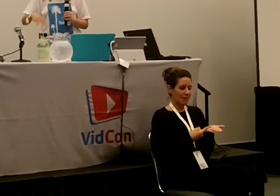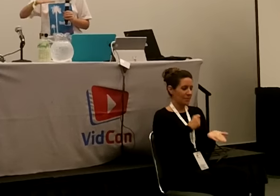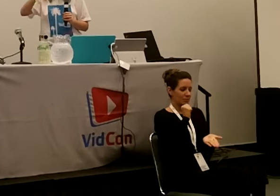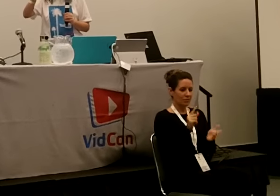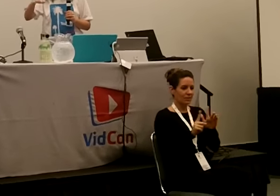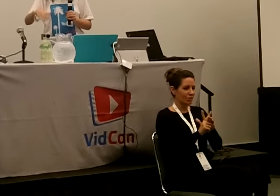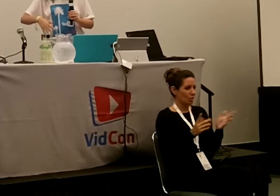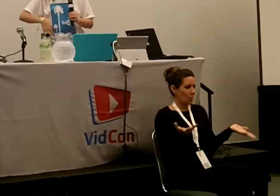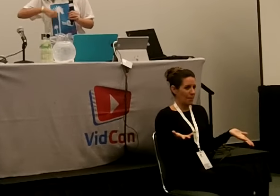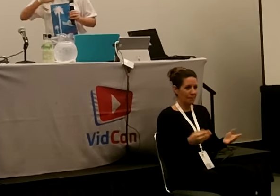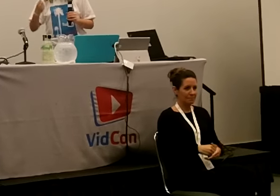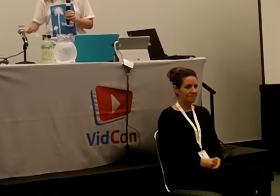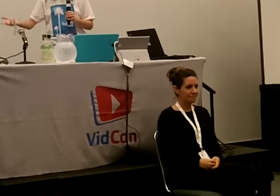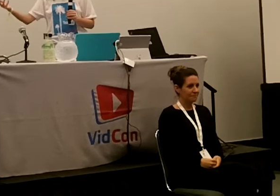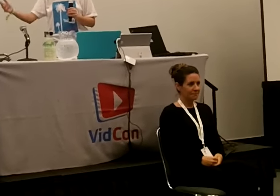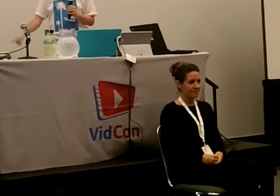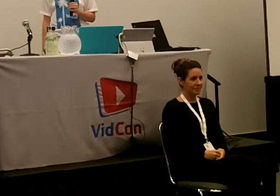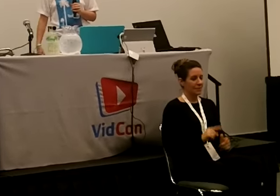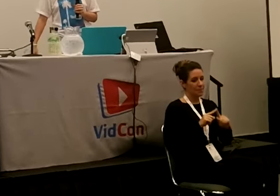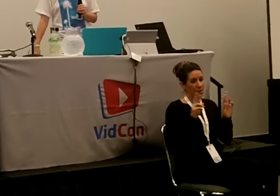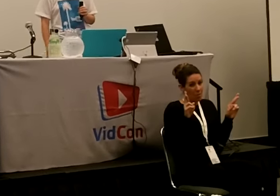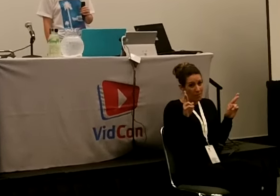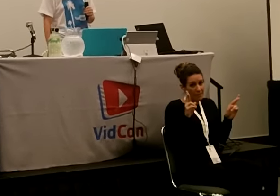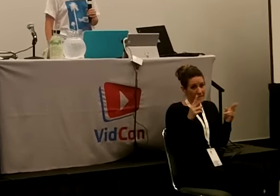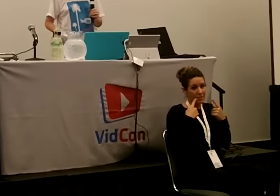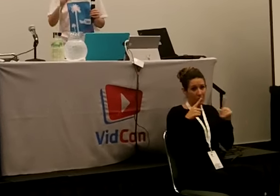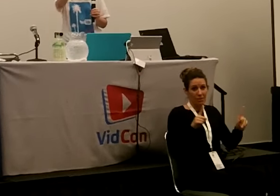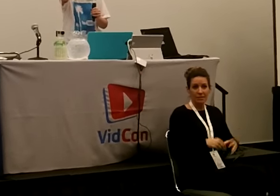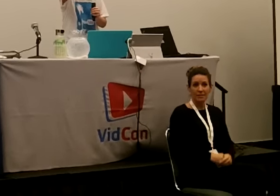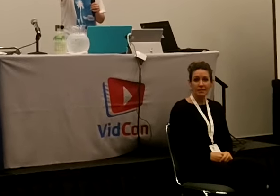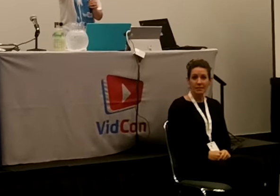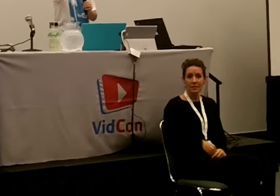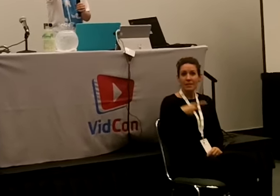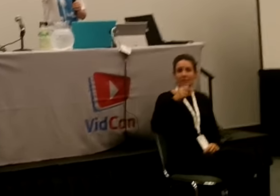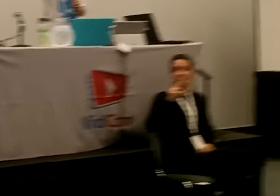so it just had that, and then, hopefully. Paul, Paul, I said Paul.